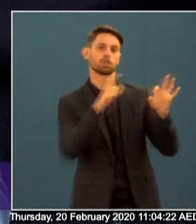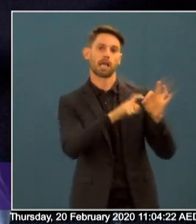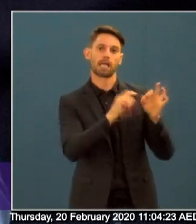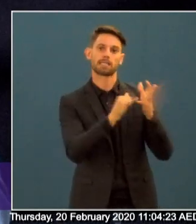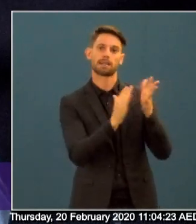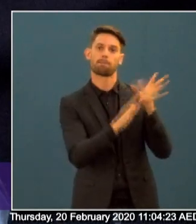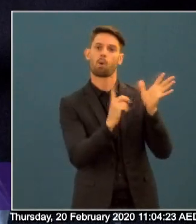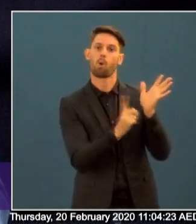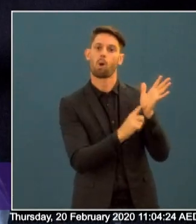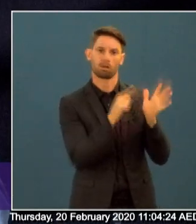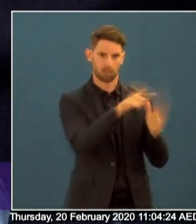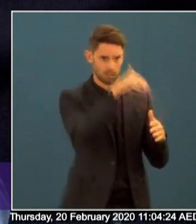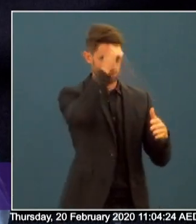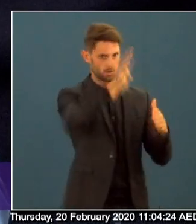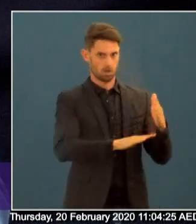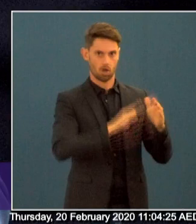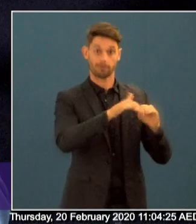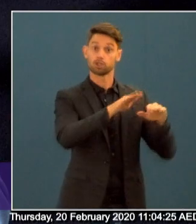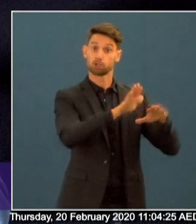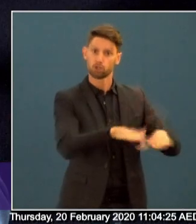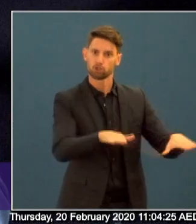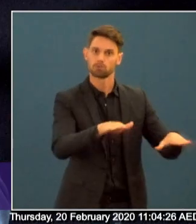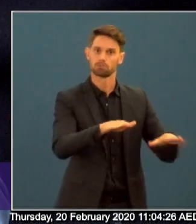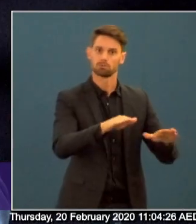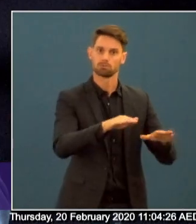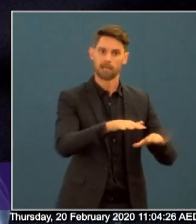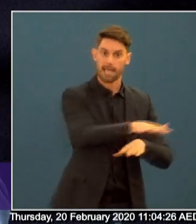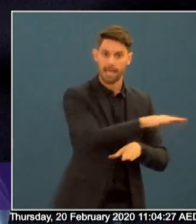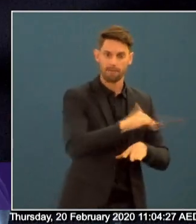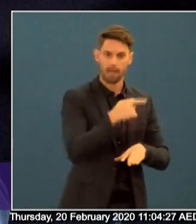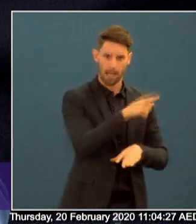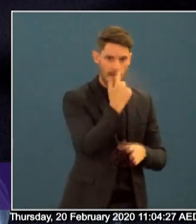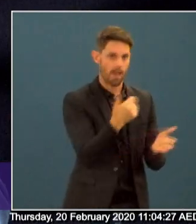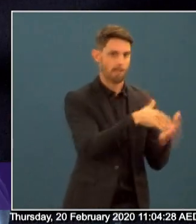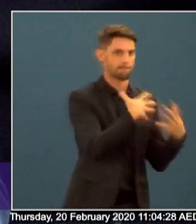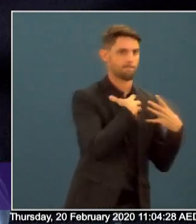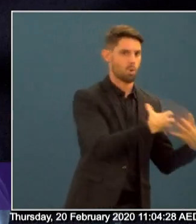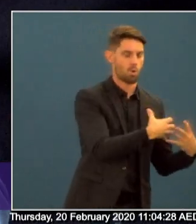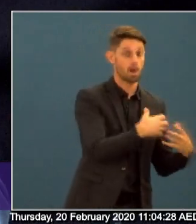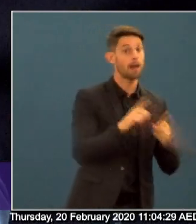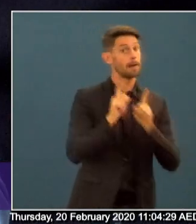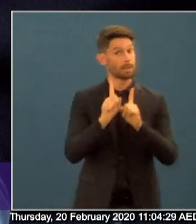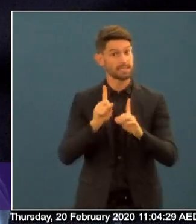and she may have some clarifications. But when there is a developmental difference noticed for a child by